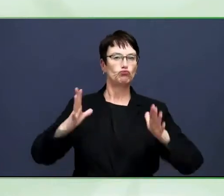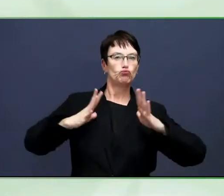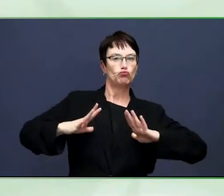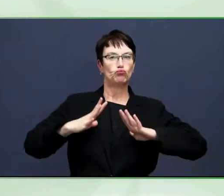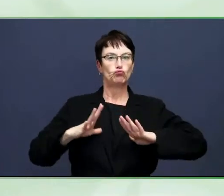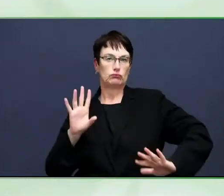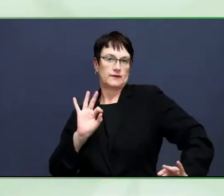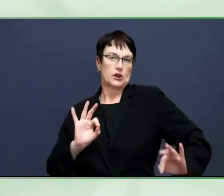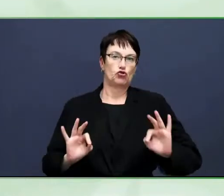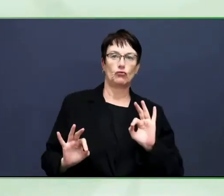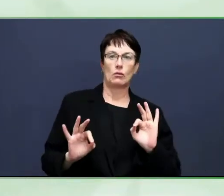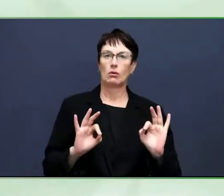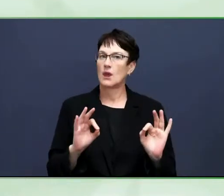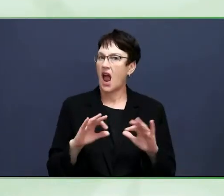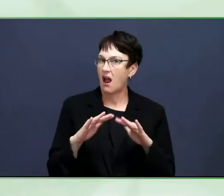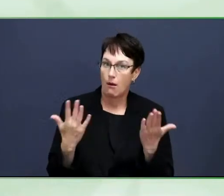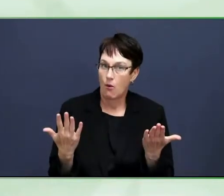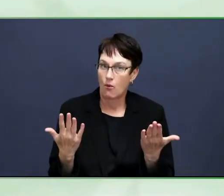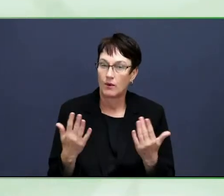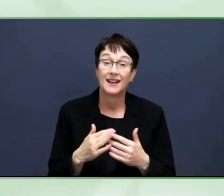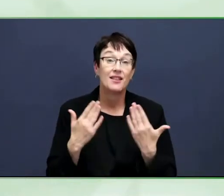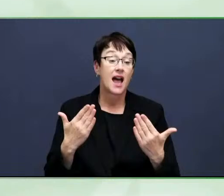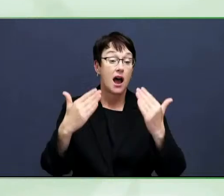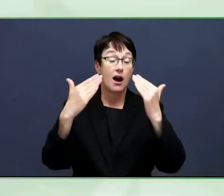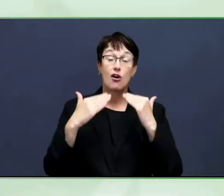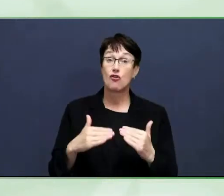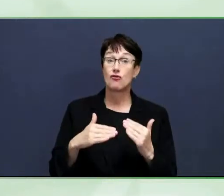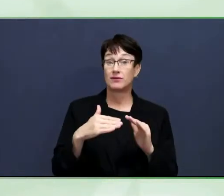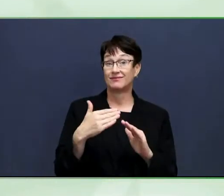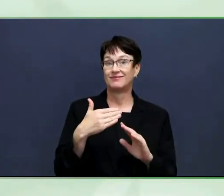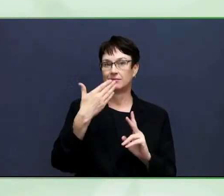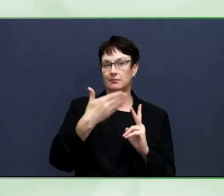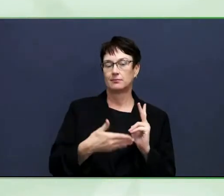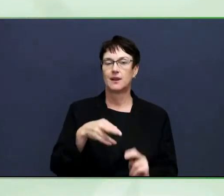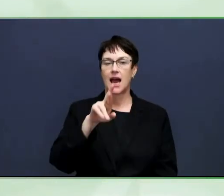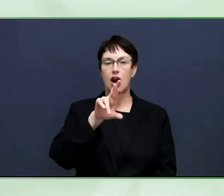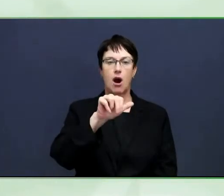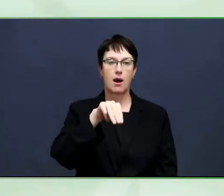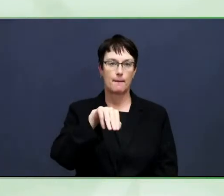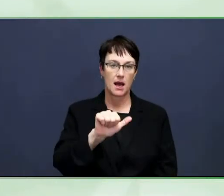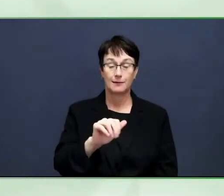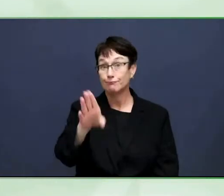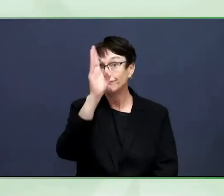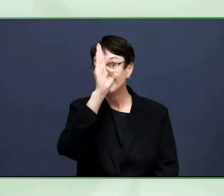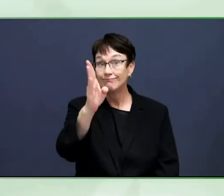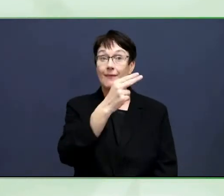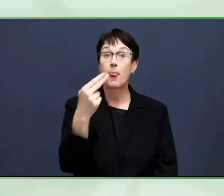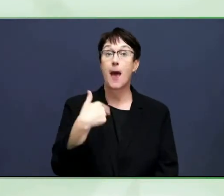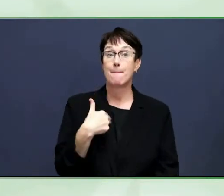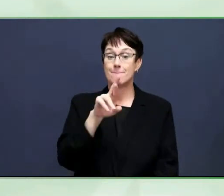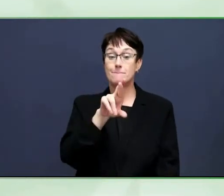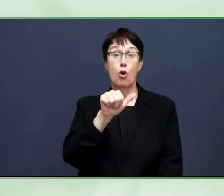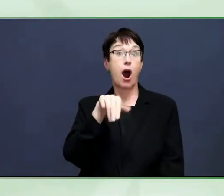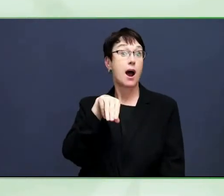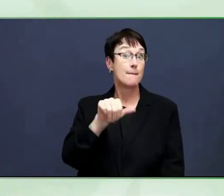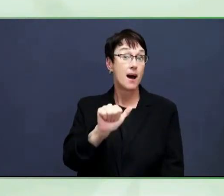Who am I? A dark skin male of Indian background. I will let you guess my age.